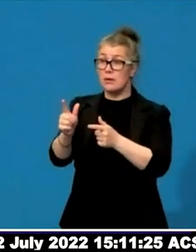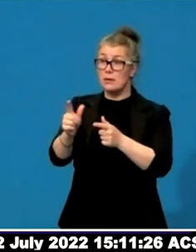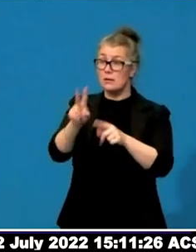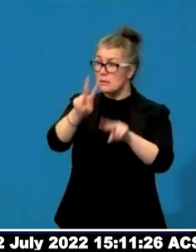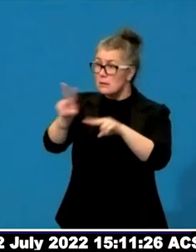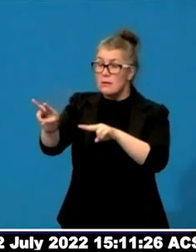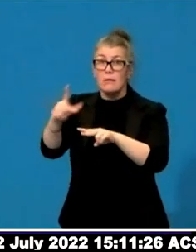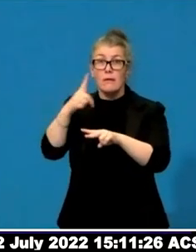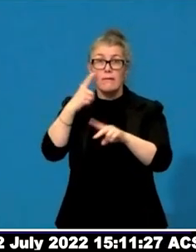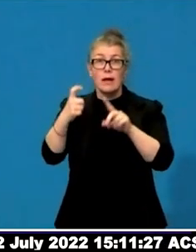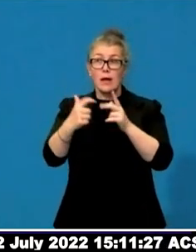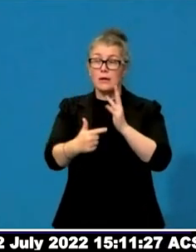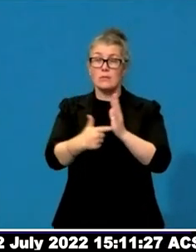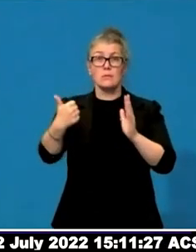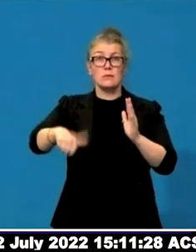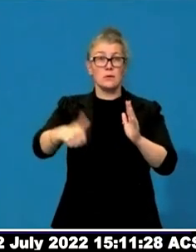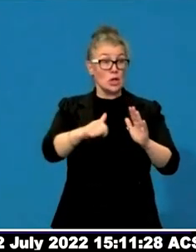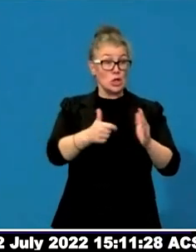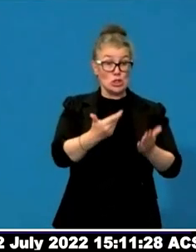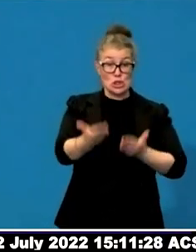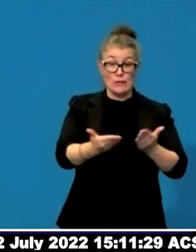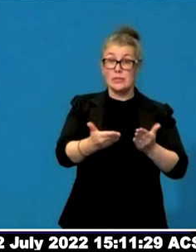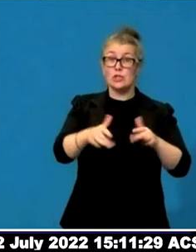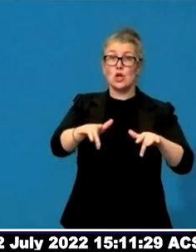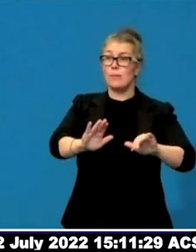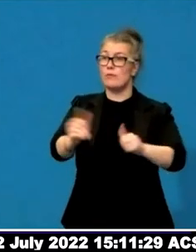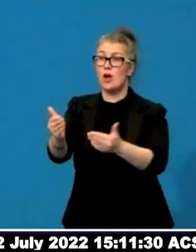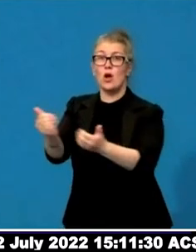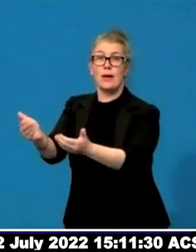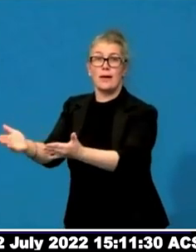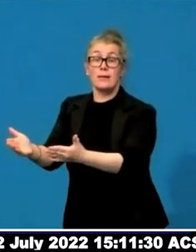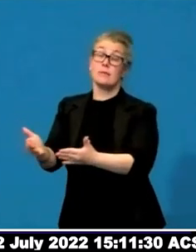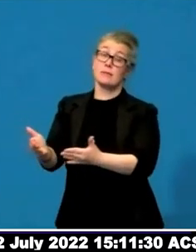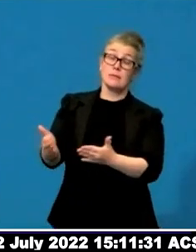Very long story short, within that two-day period I had contacted the NDIA,